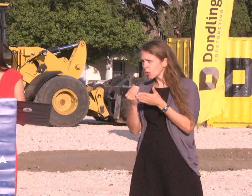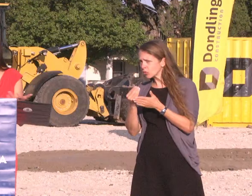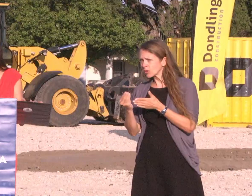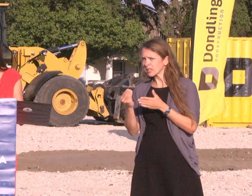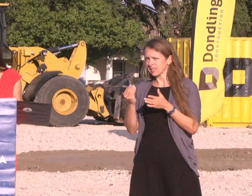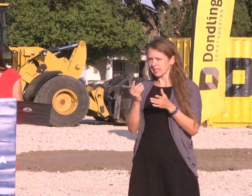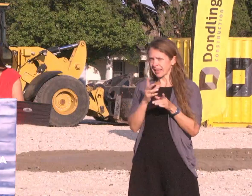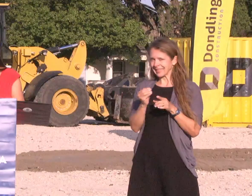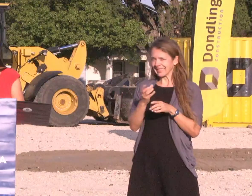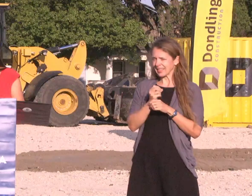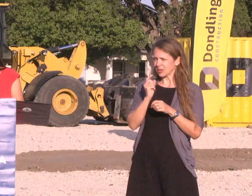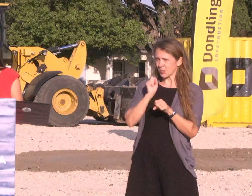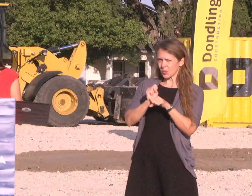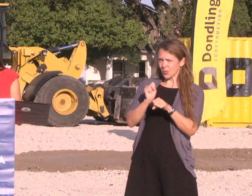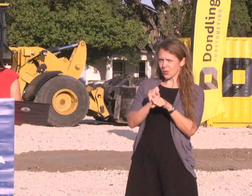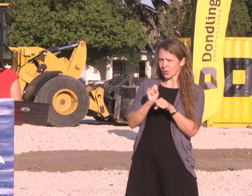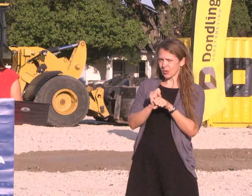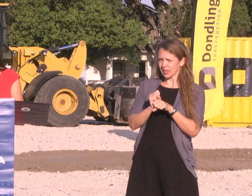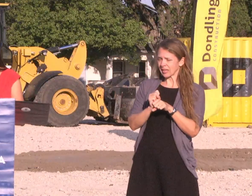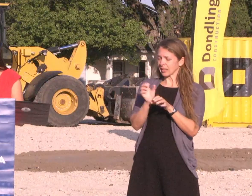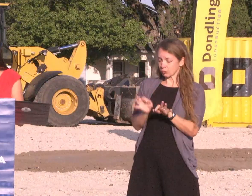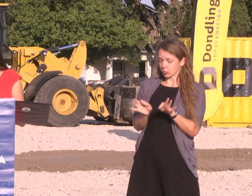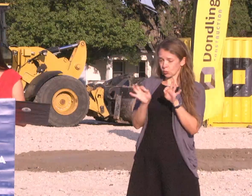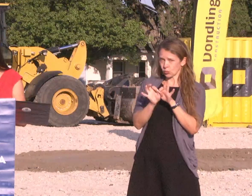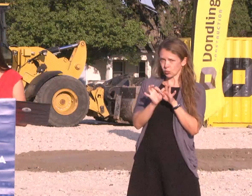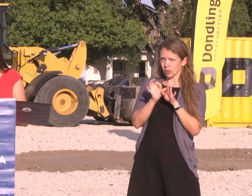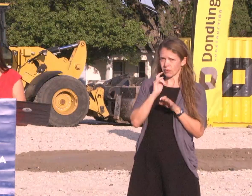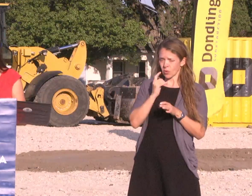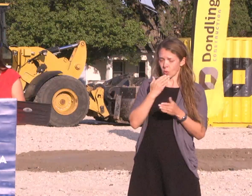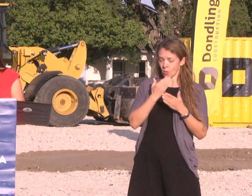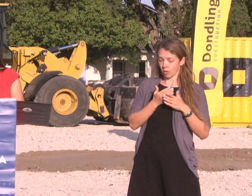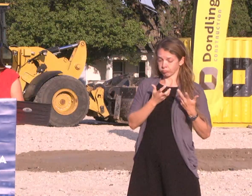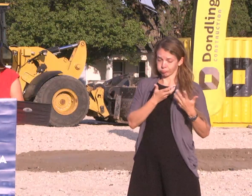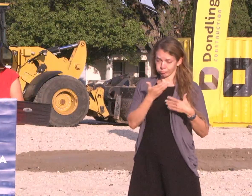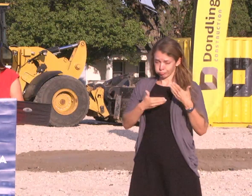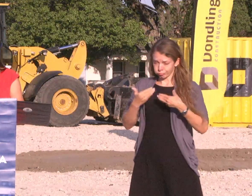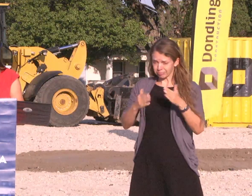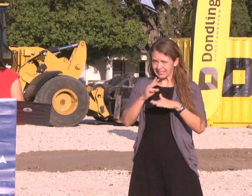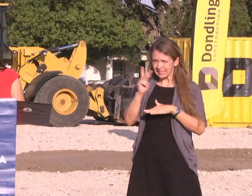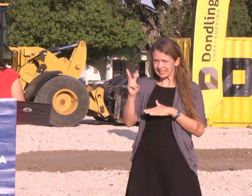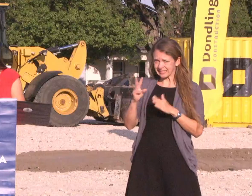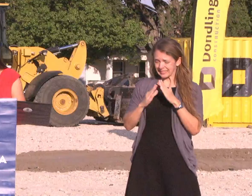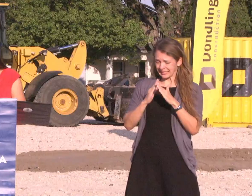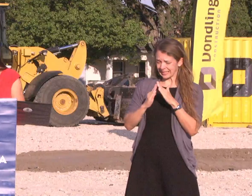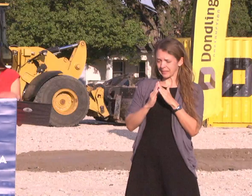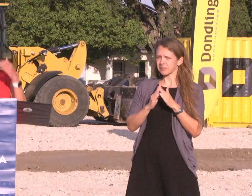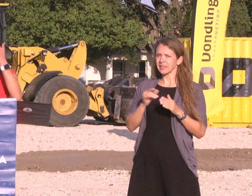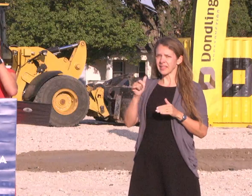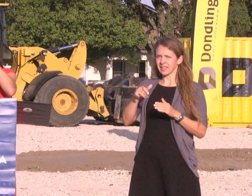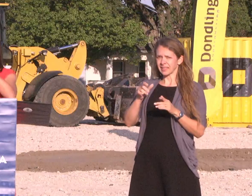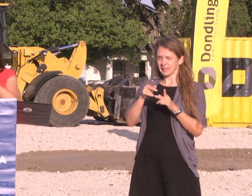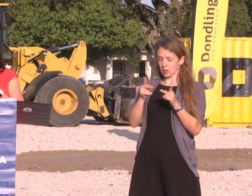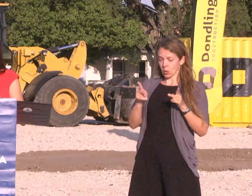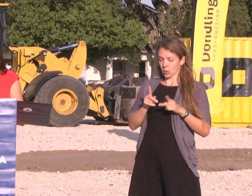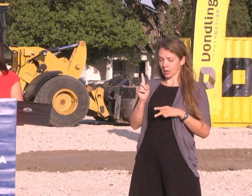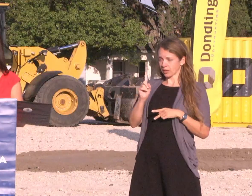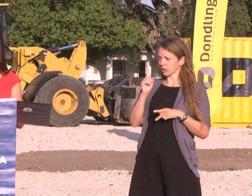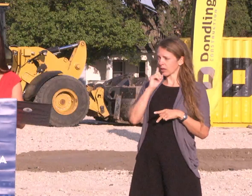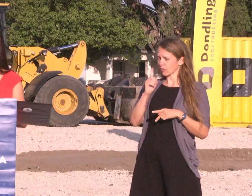as well as getting to work is crucial for a well-run city this location for the Hub is